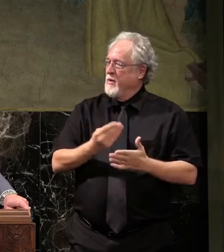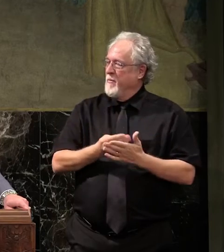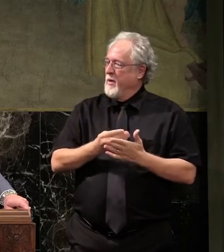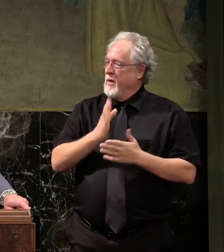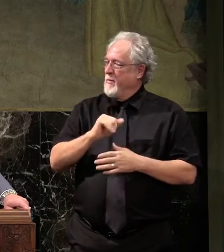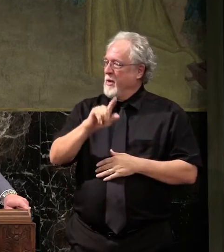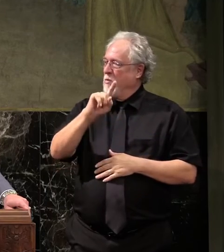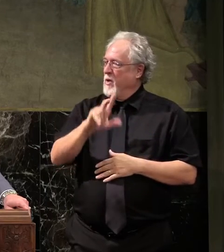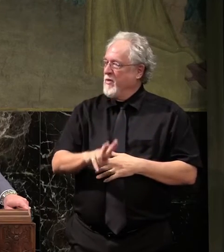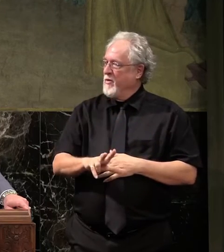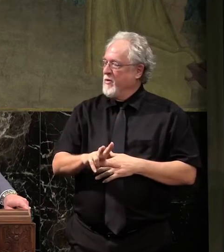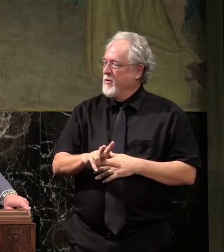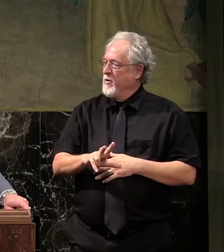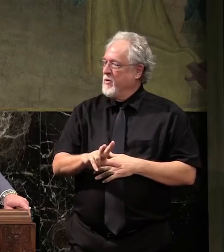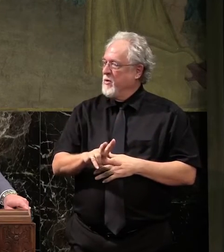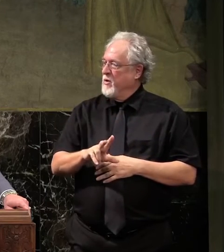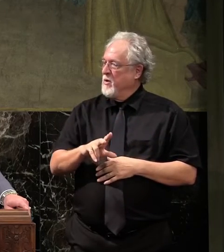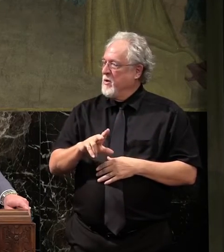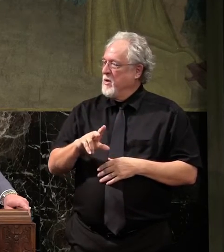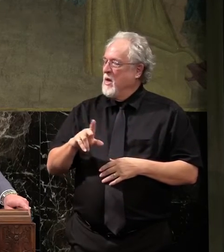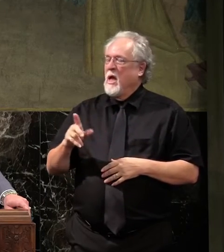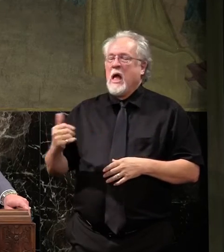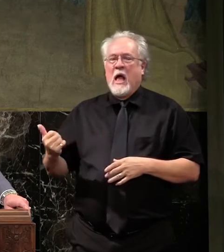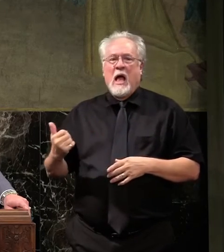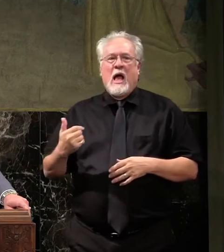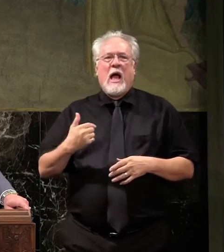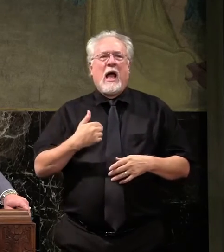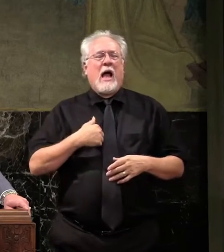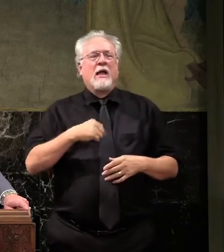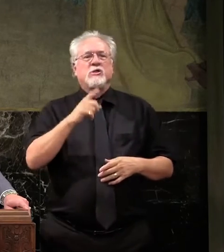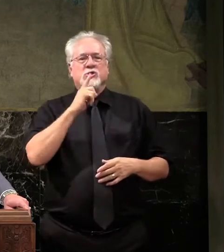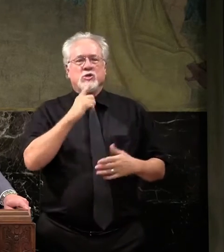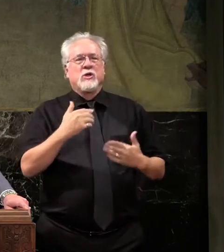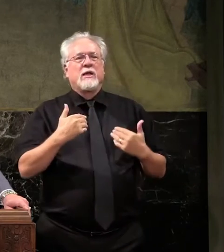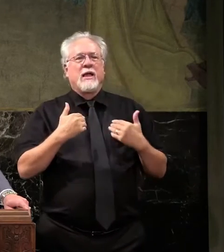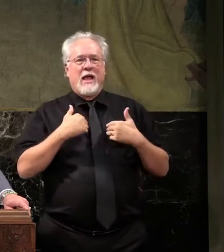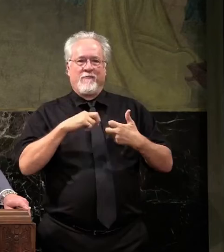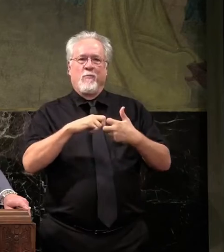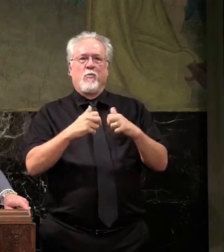Well Sue, as you heard me say I certainly have problems with with the